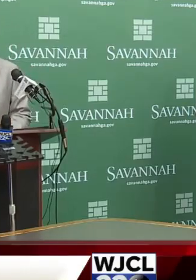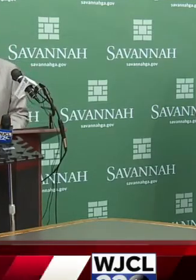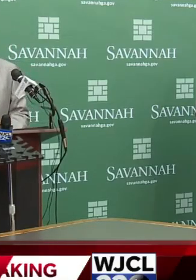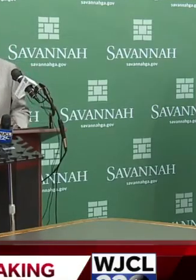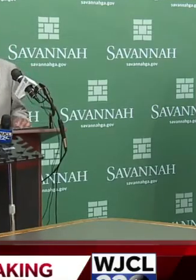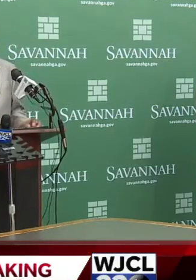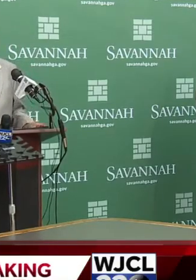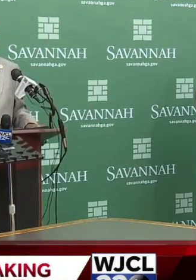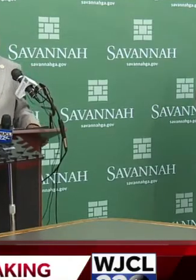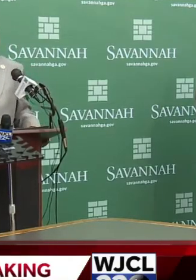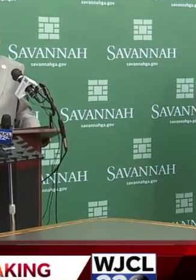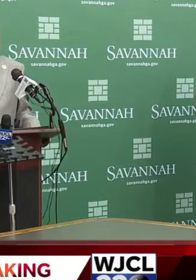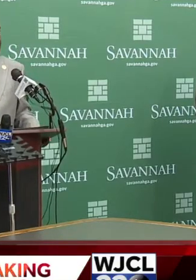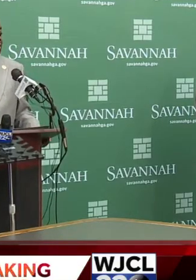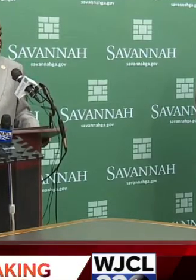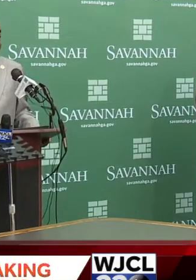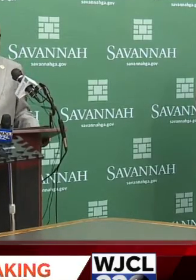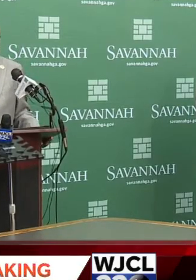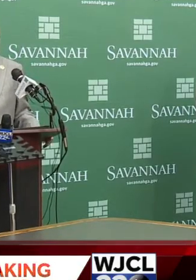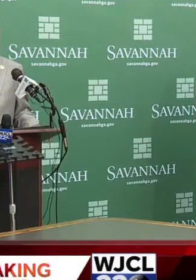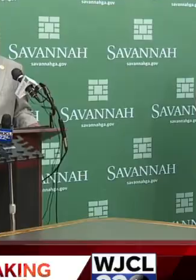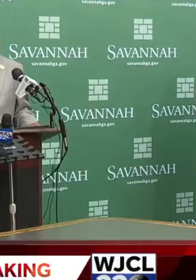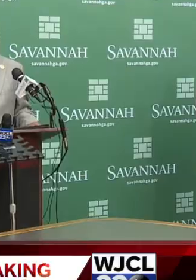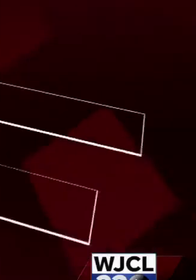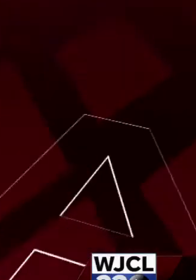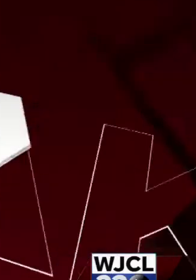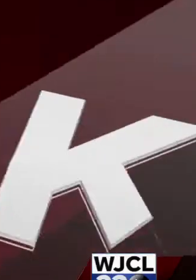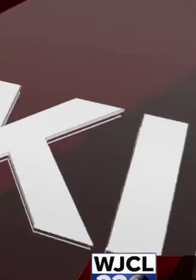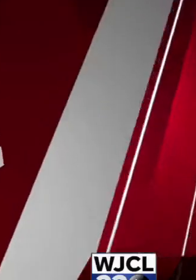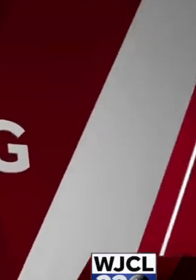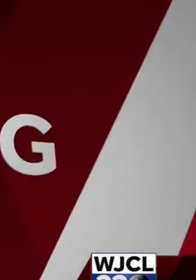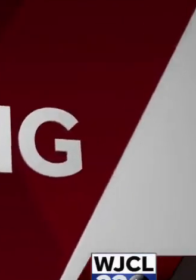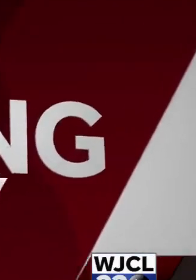SAVANNAH IS GIVING AN UPDATE ON THE CORONAVIRUS RESPONSE.